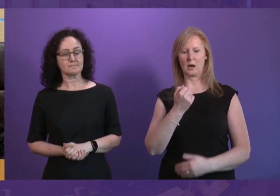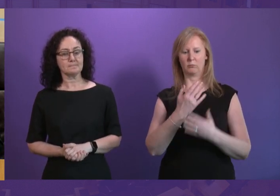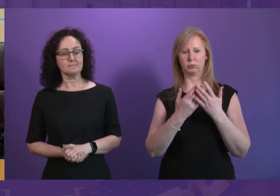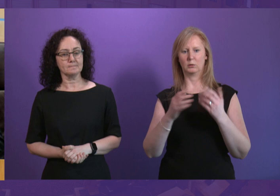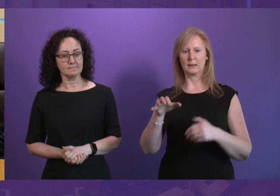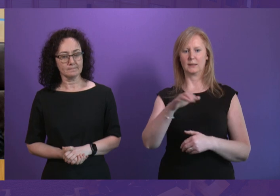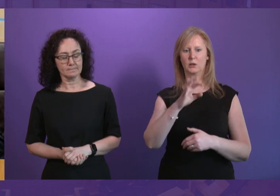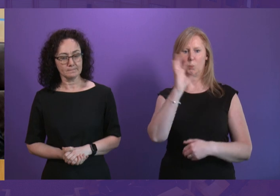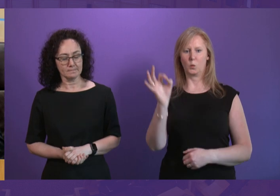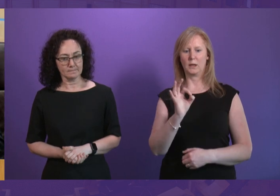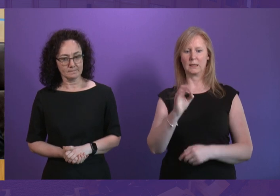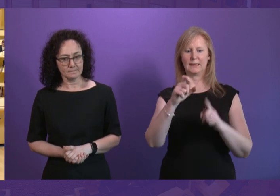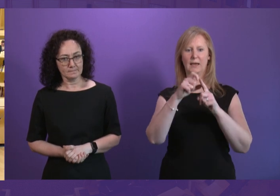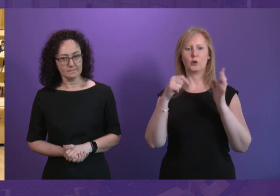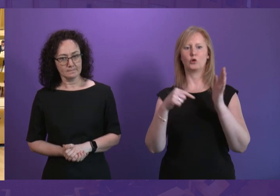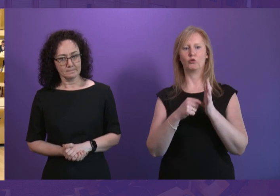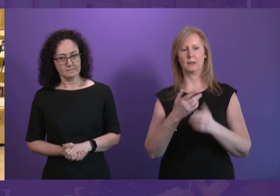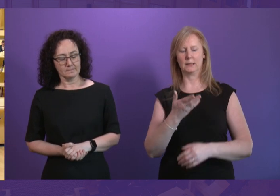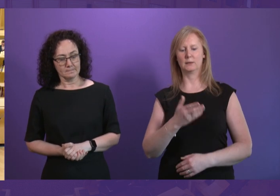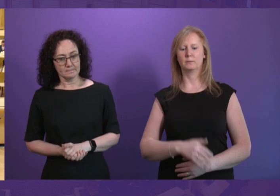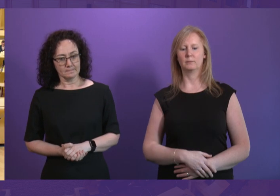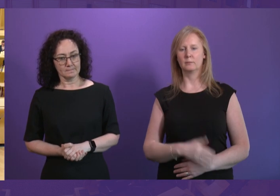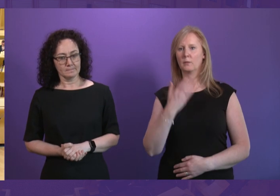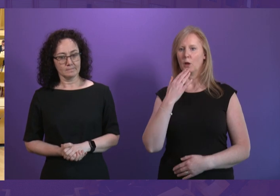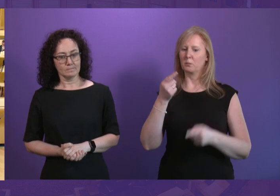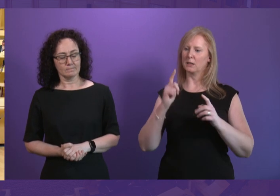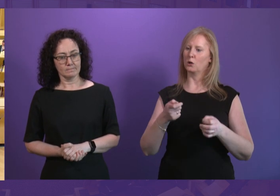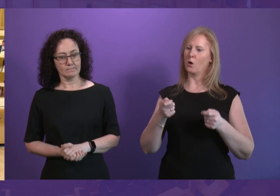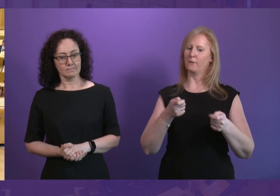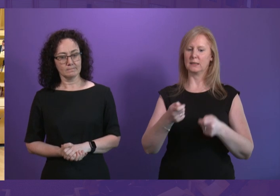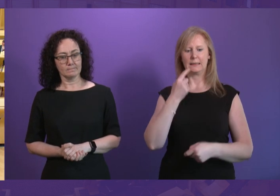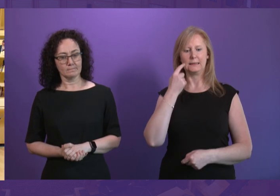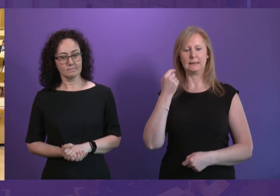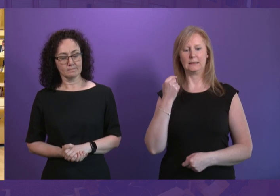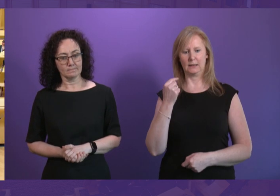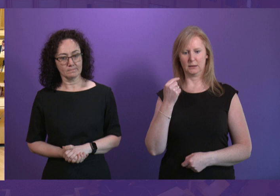the first of which is from David Torrance. David Torrance (Kirkcaldy) (SNP): Yesterday, Elis announced the closure of its